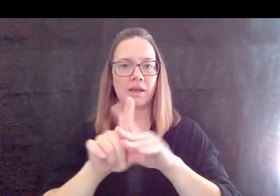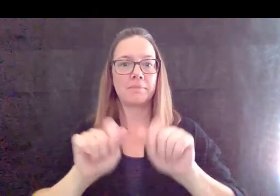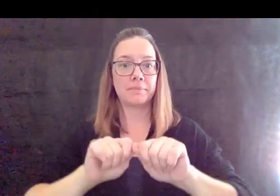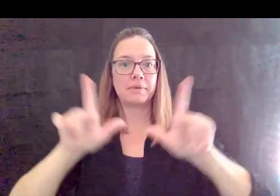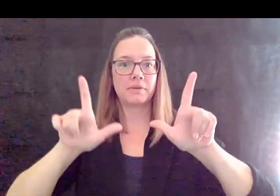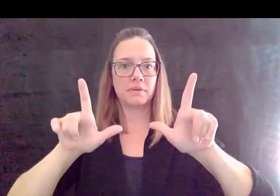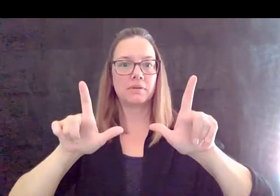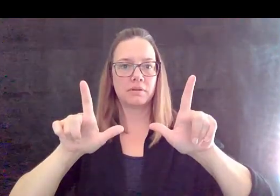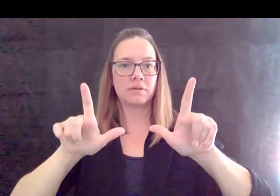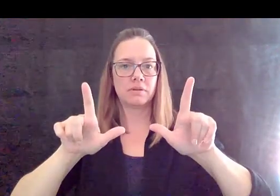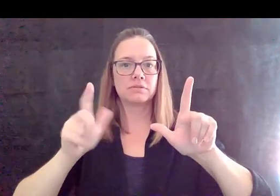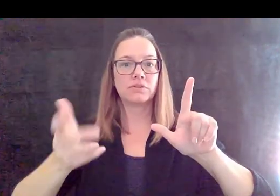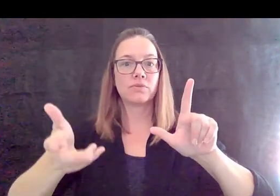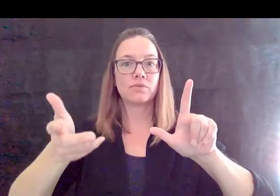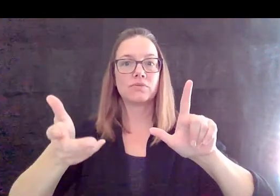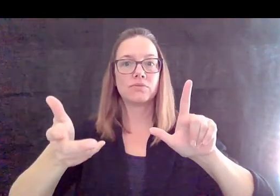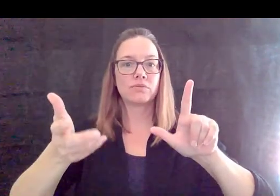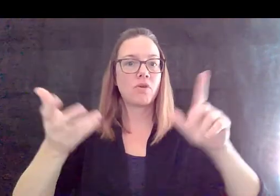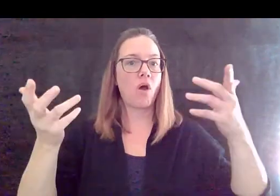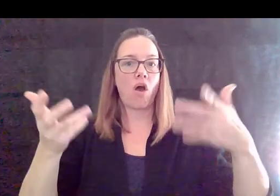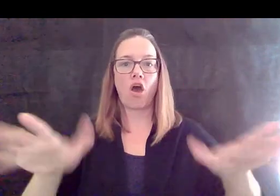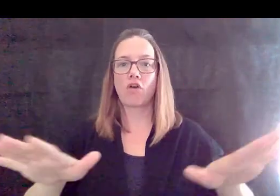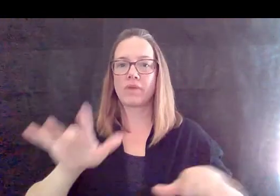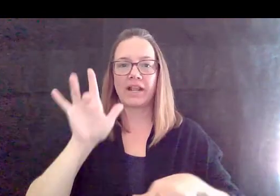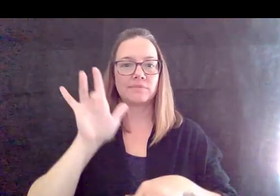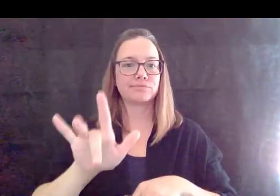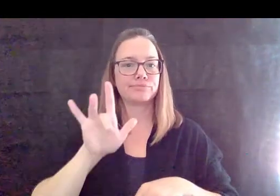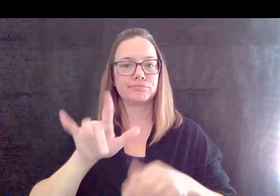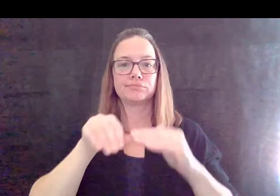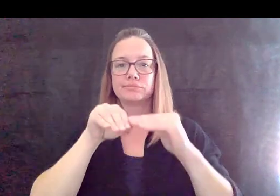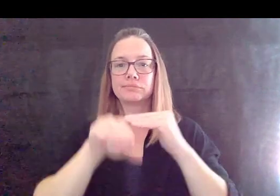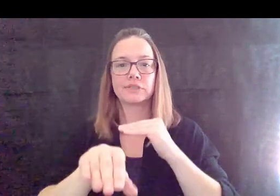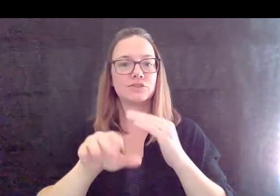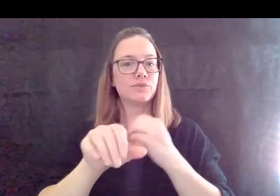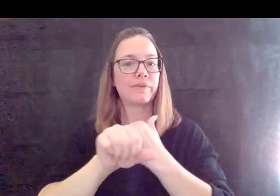You get the reminder, three taps, and they're into the video session.